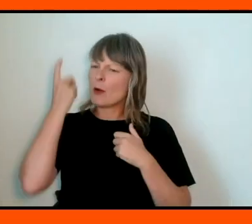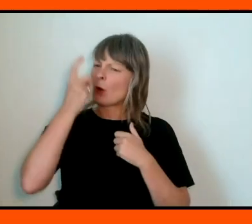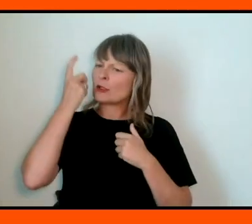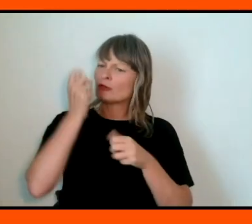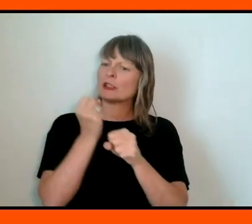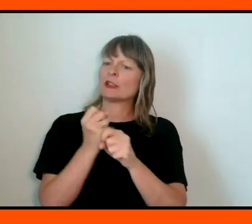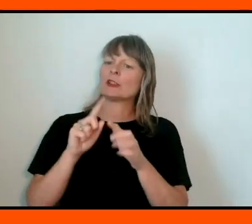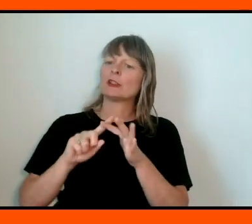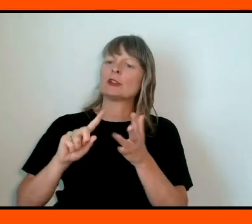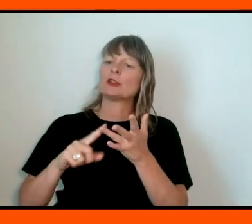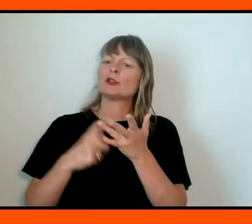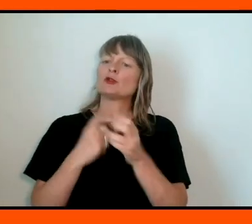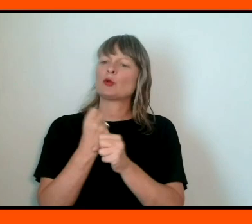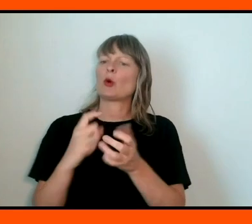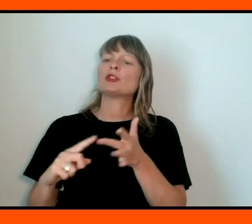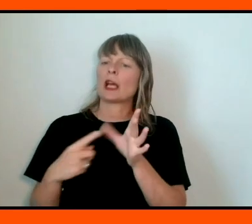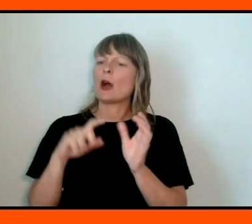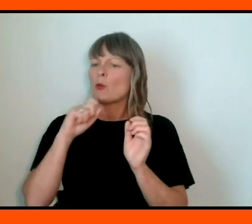will gender and sexual orientation